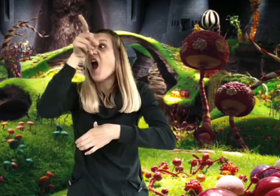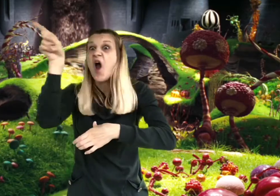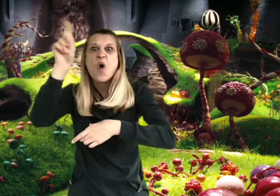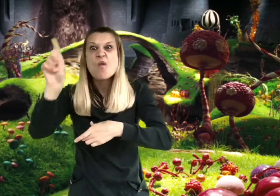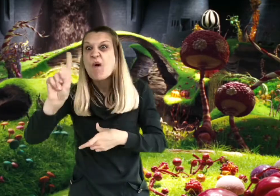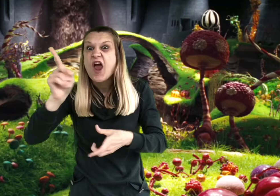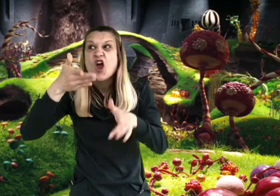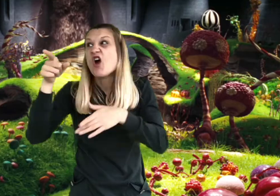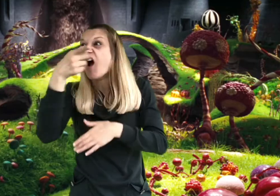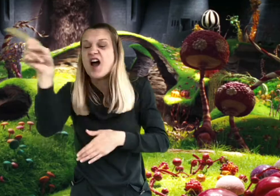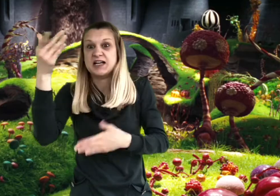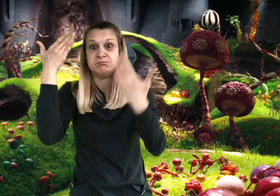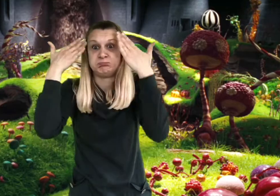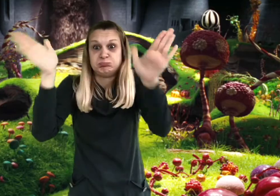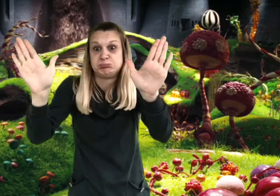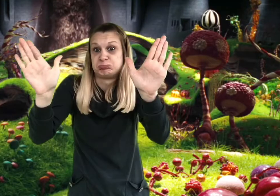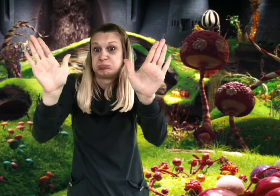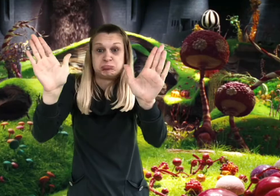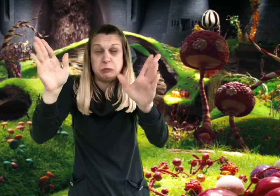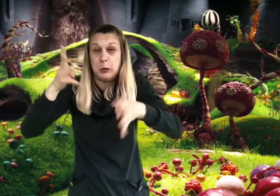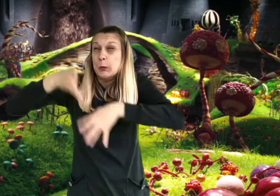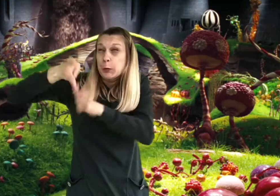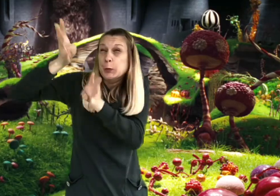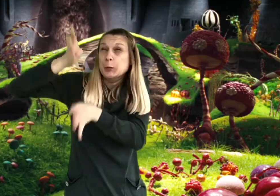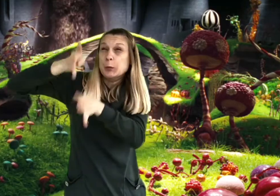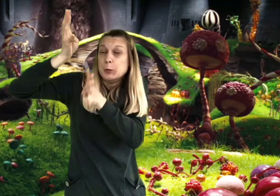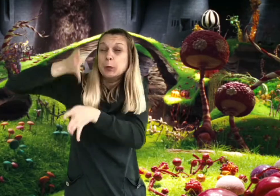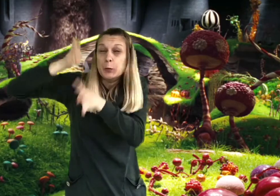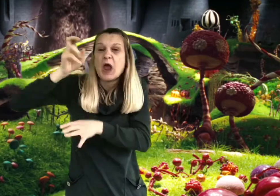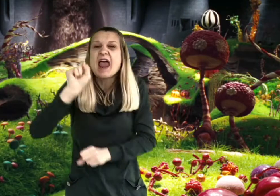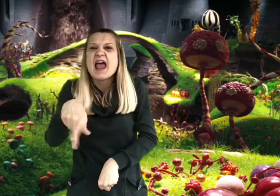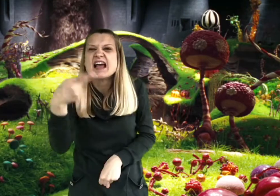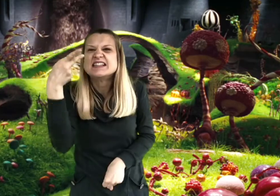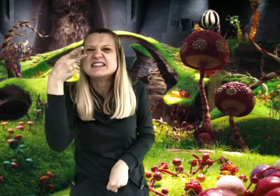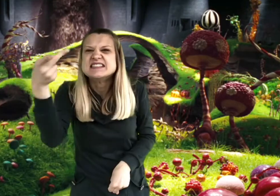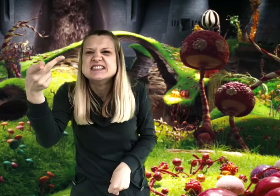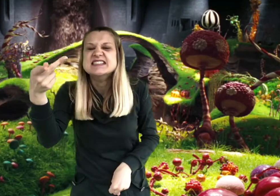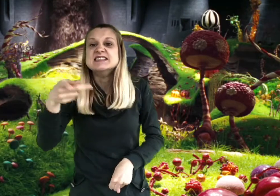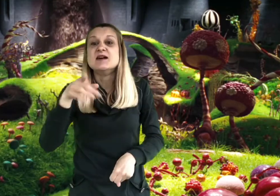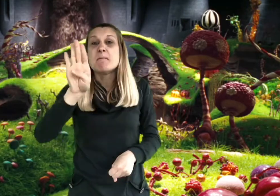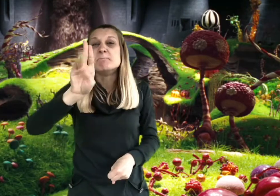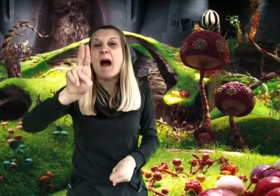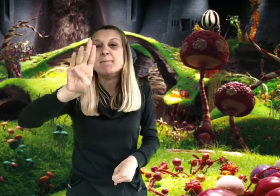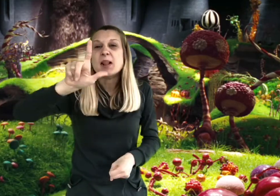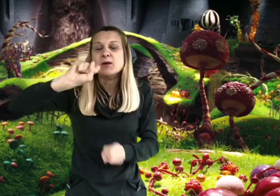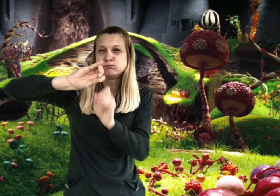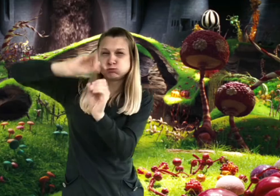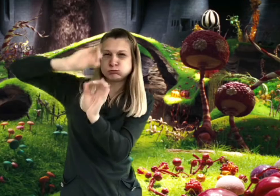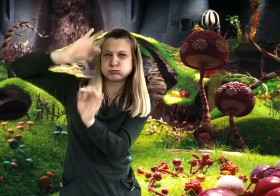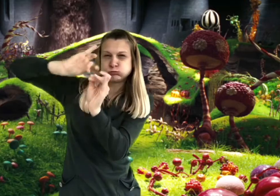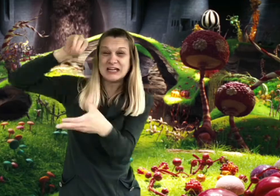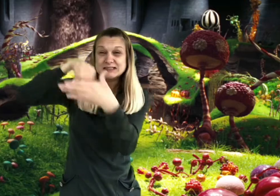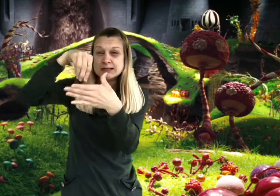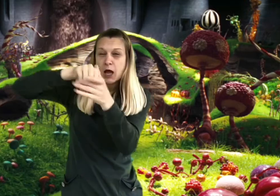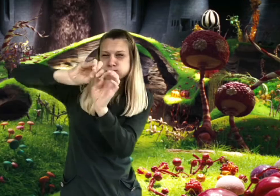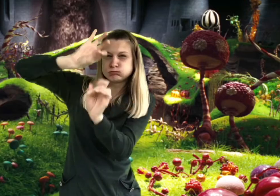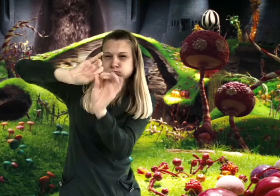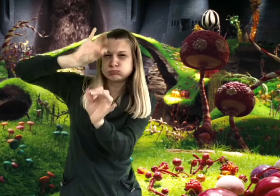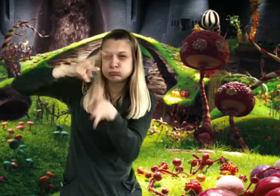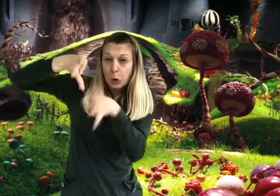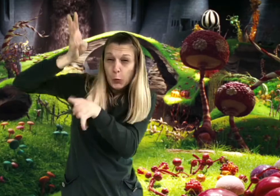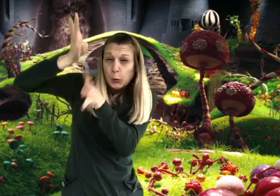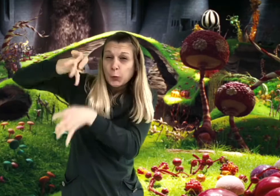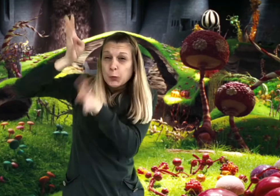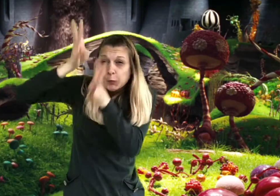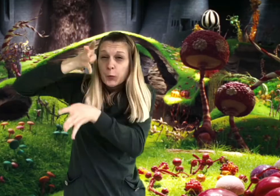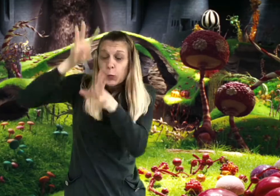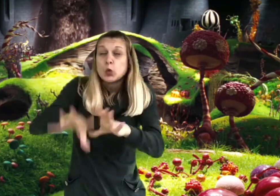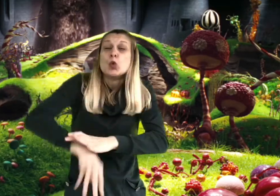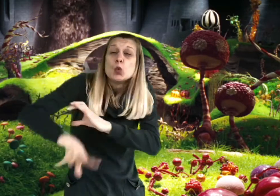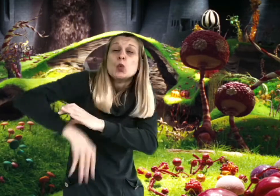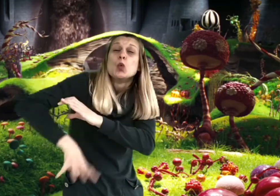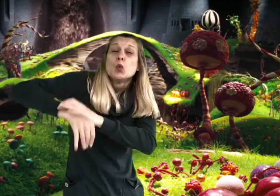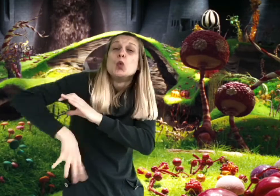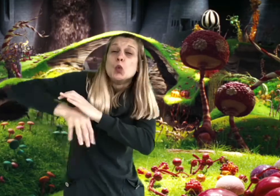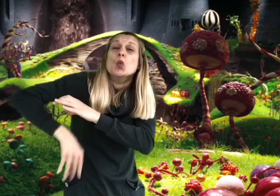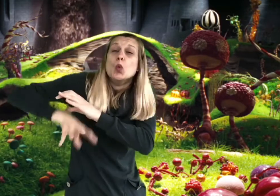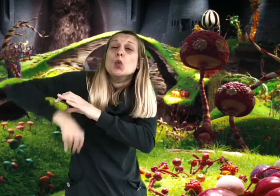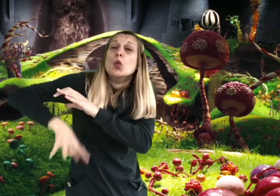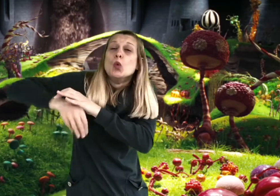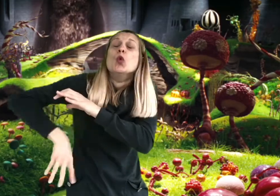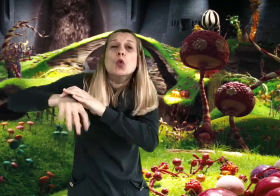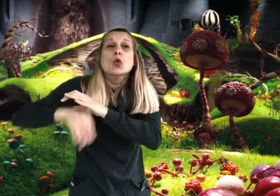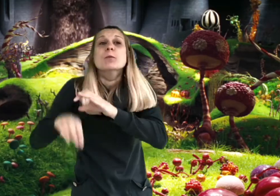carrying it away to goodness knows where. We could see the bubbles along inside them.